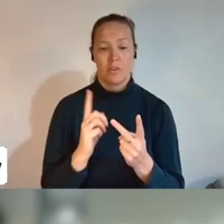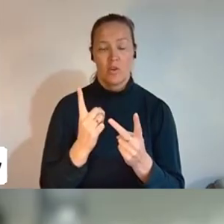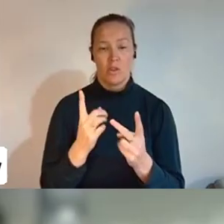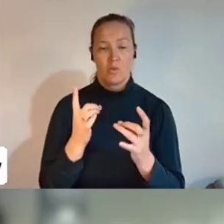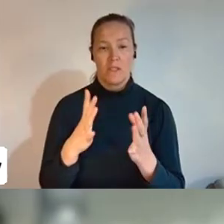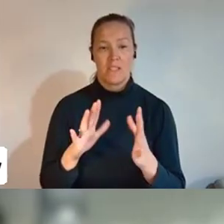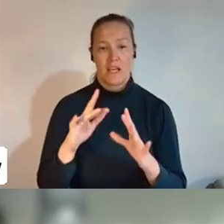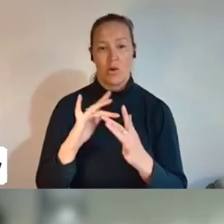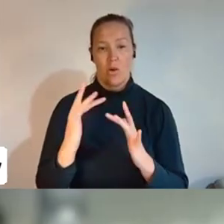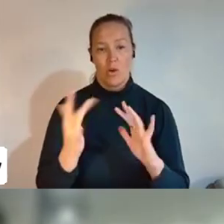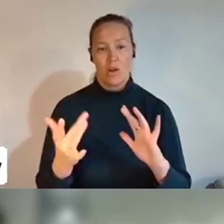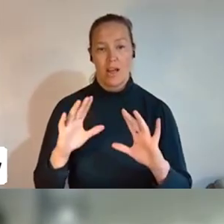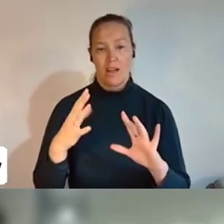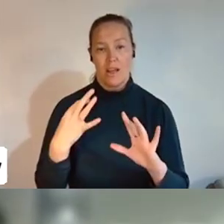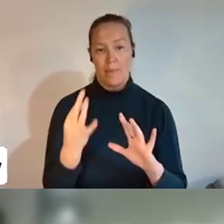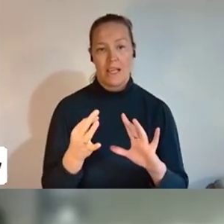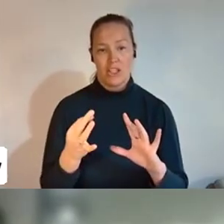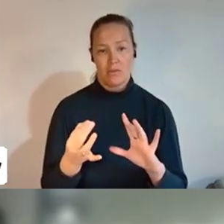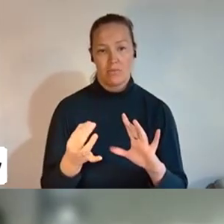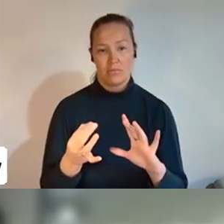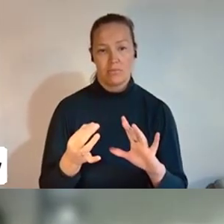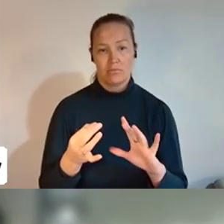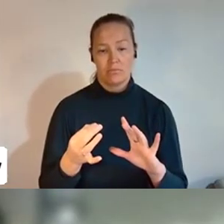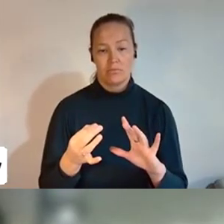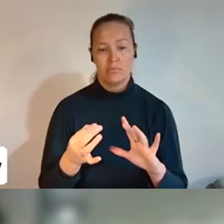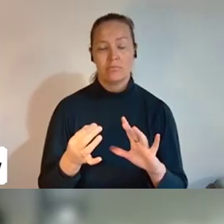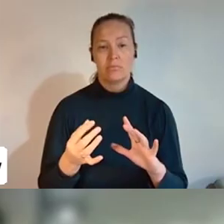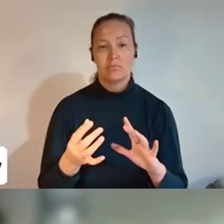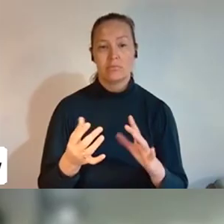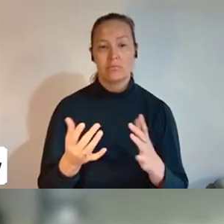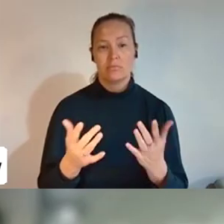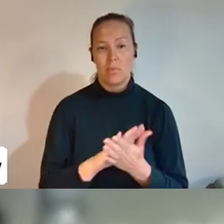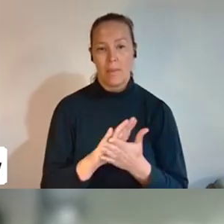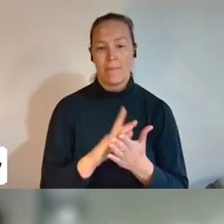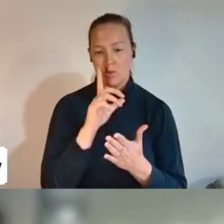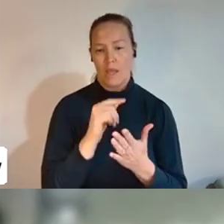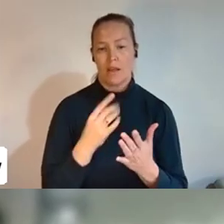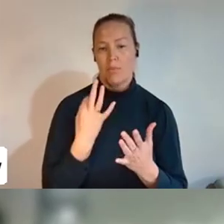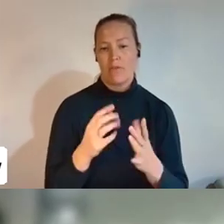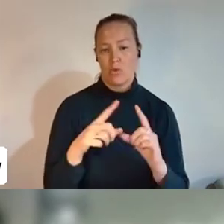allow provision of this card from the comfort of your own home. But we've now taken one step